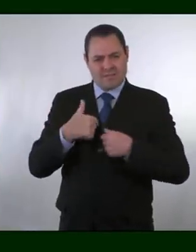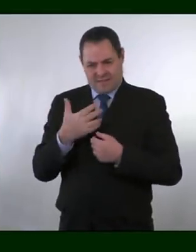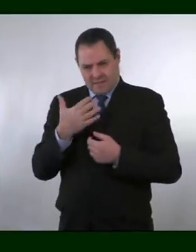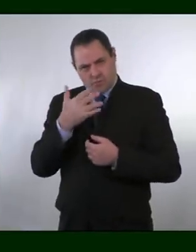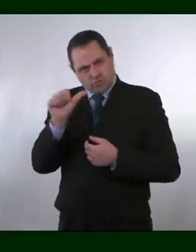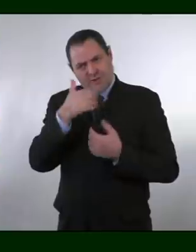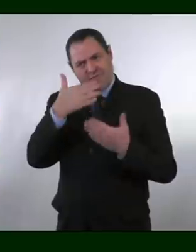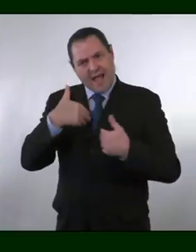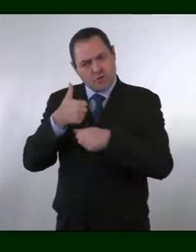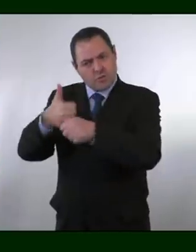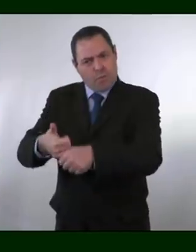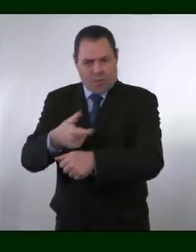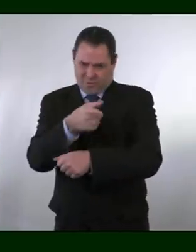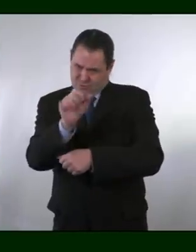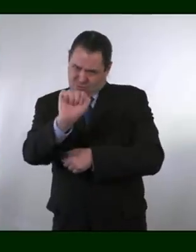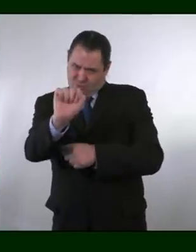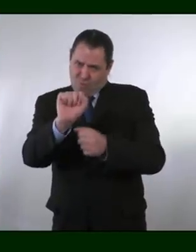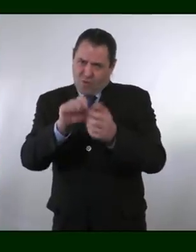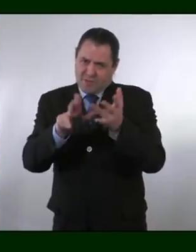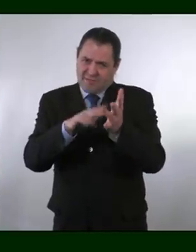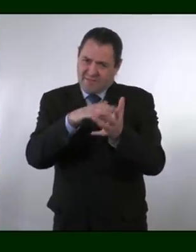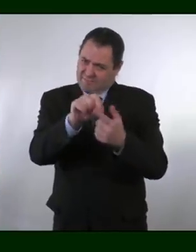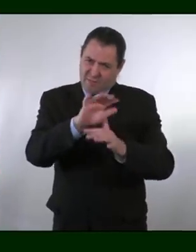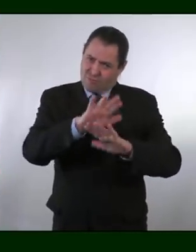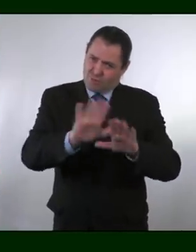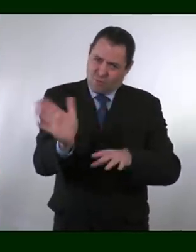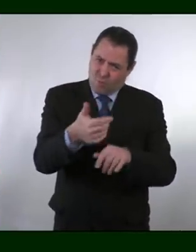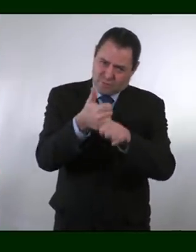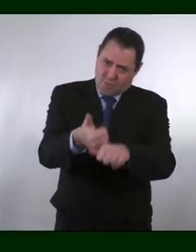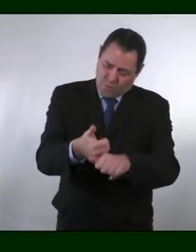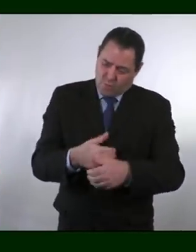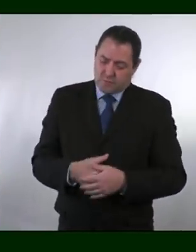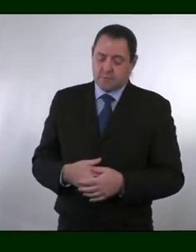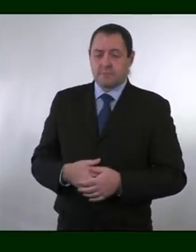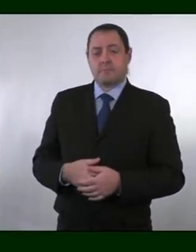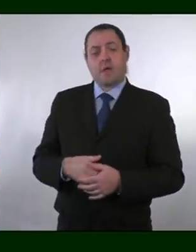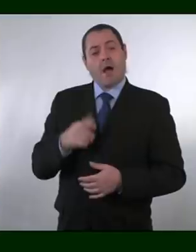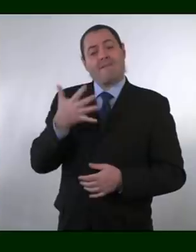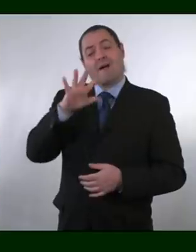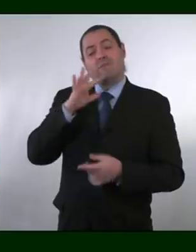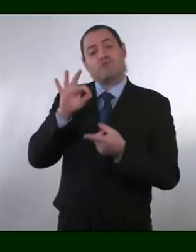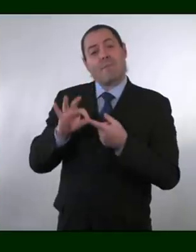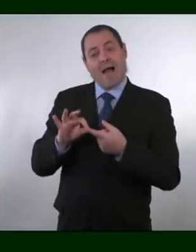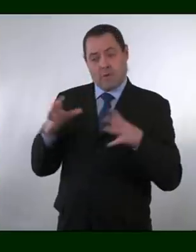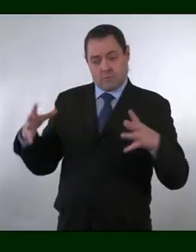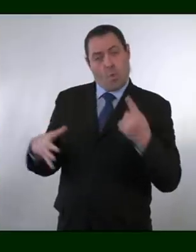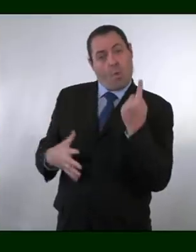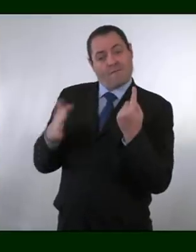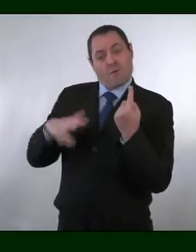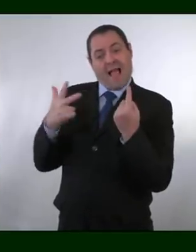As the Prime Minister well knows, so far as the £500 scheme is concerned, only one in eight workers qualify for that scheme. The Prime Minister always does this: he talks about